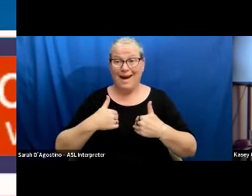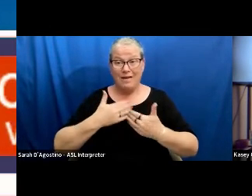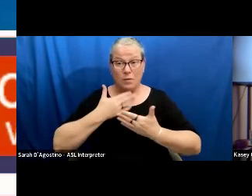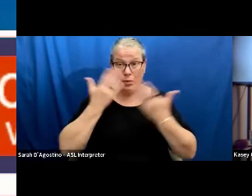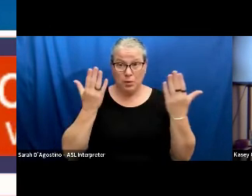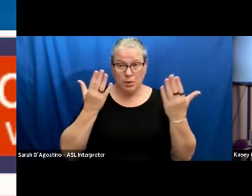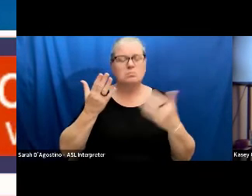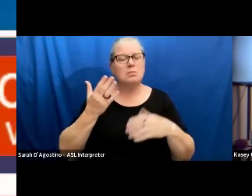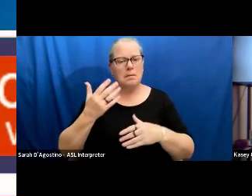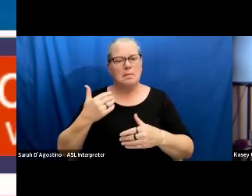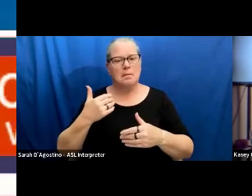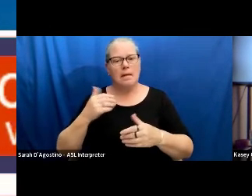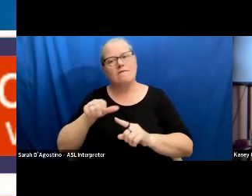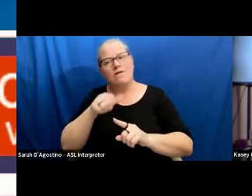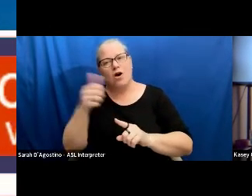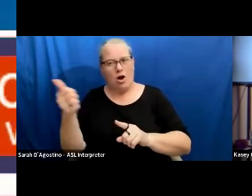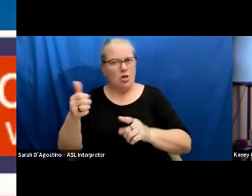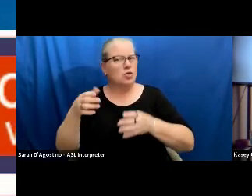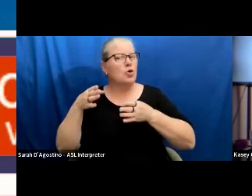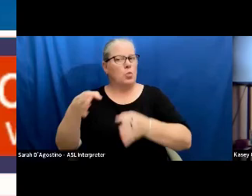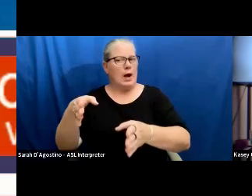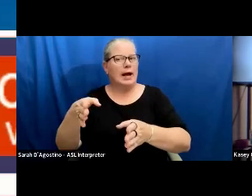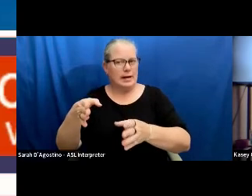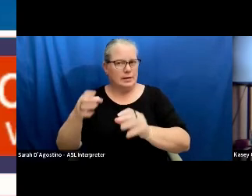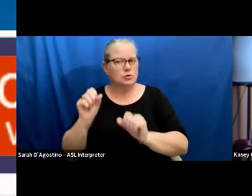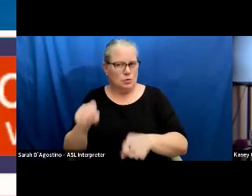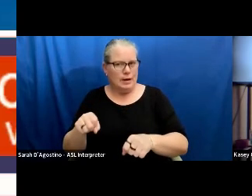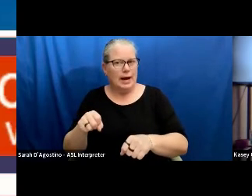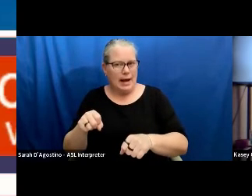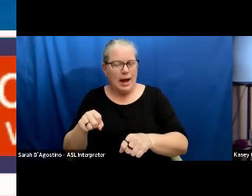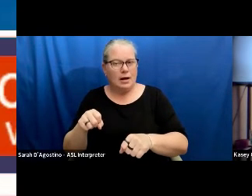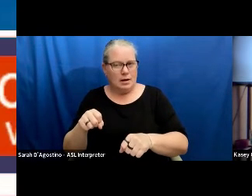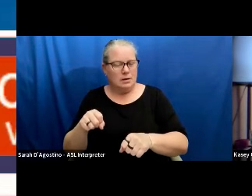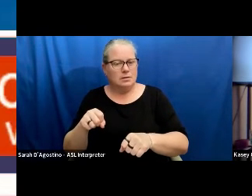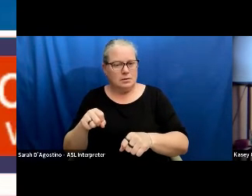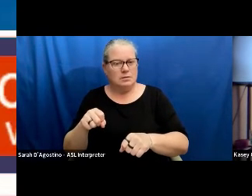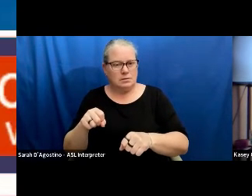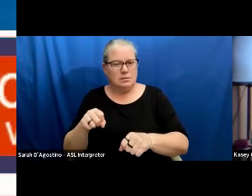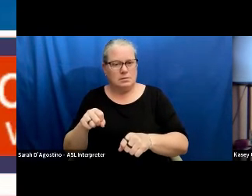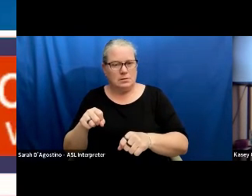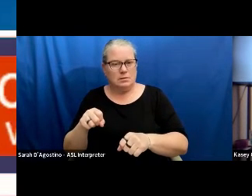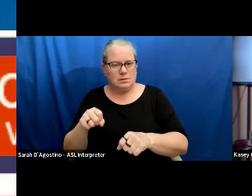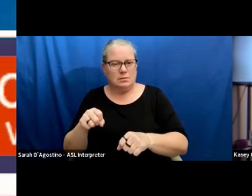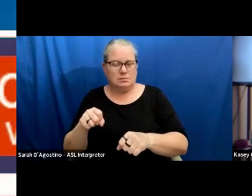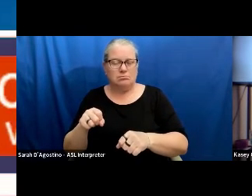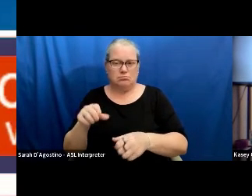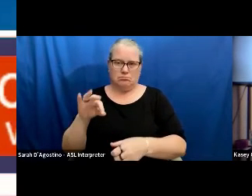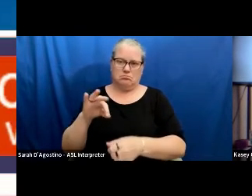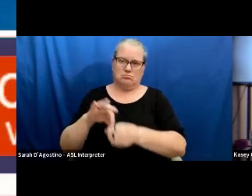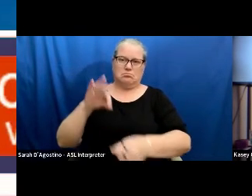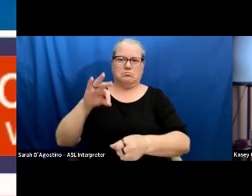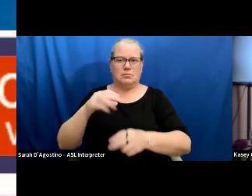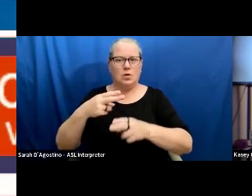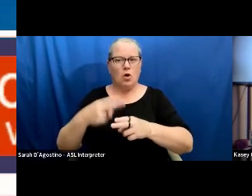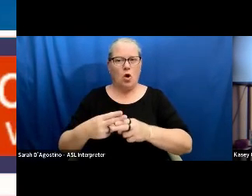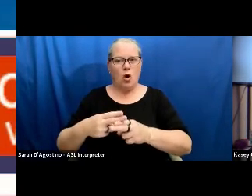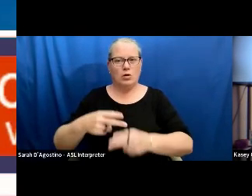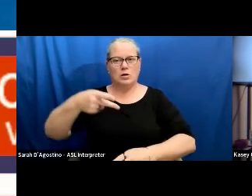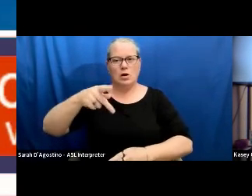by which you can cast a provisional ballot that's what it's called a provisional ballot can be